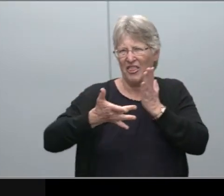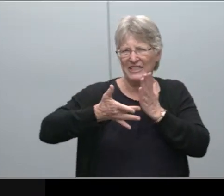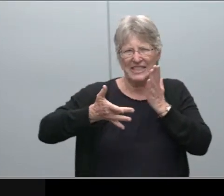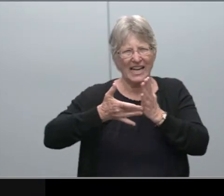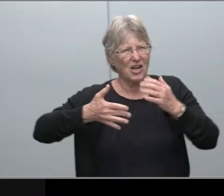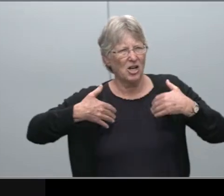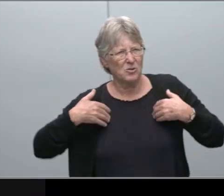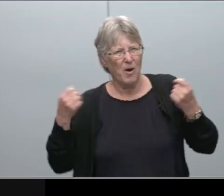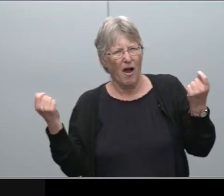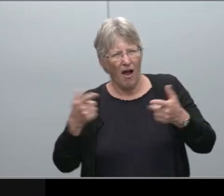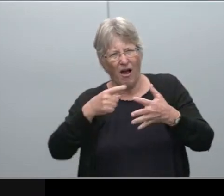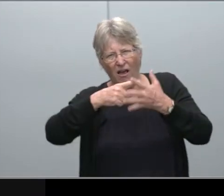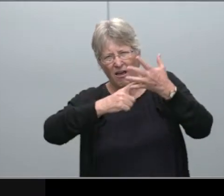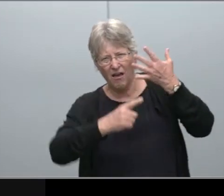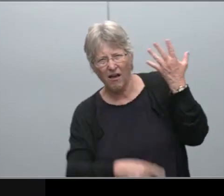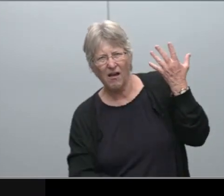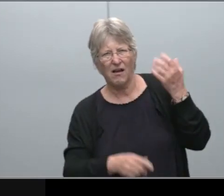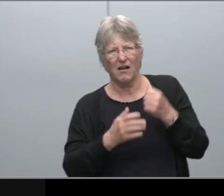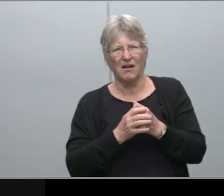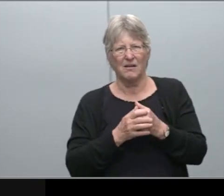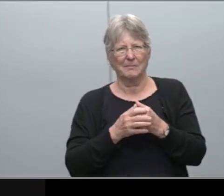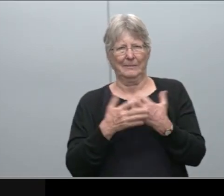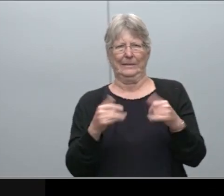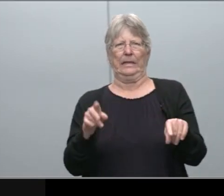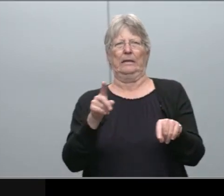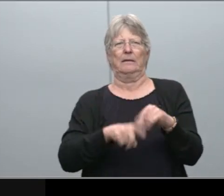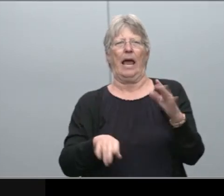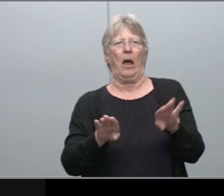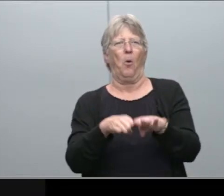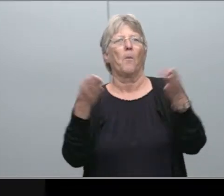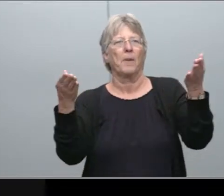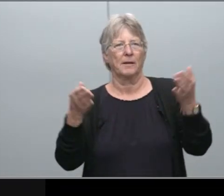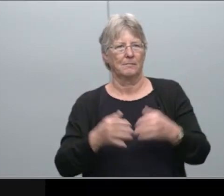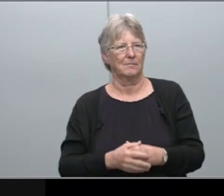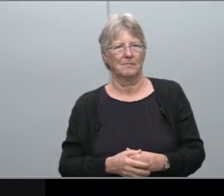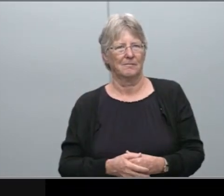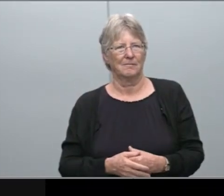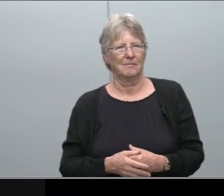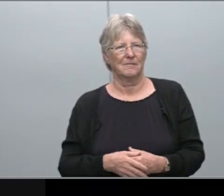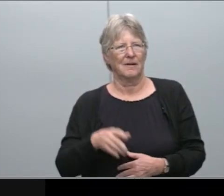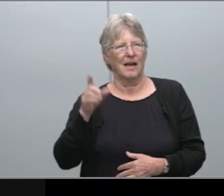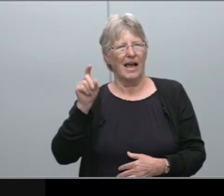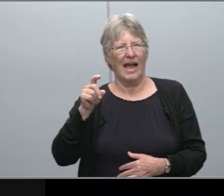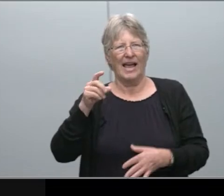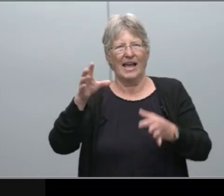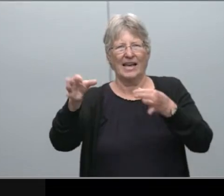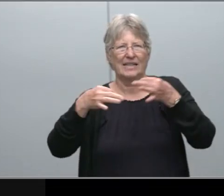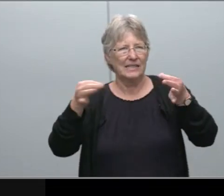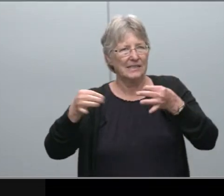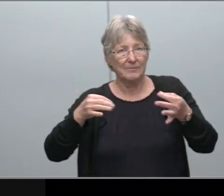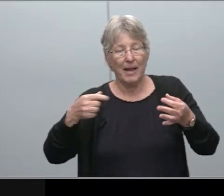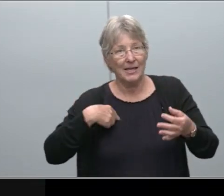That was the question revolving academic supports for students. And so just to remind you, you would go to tejoin.com.